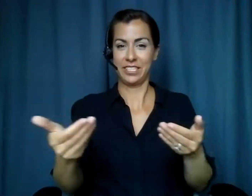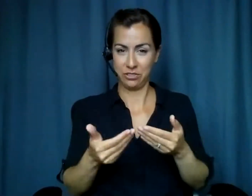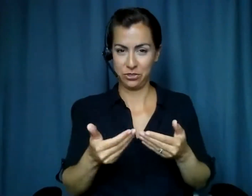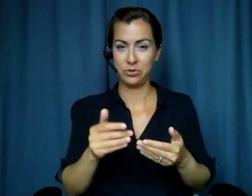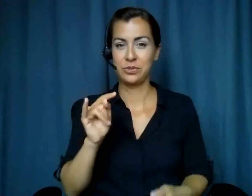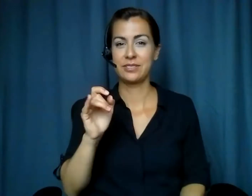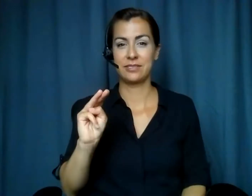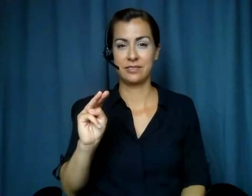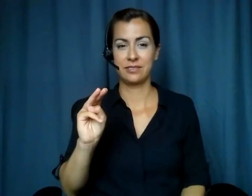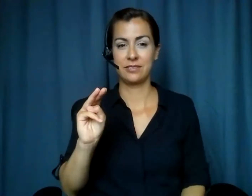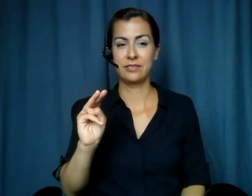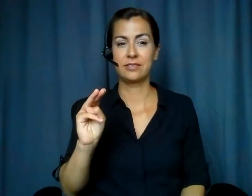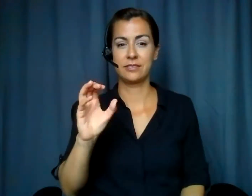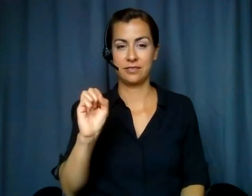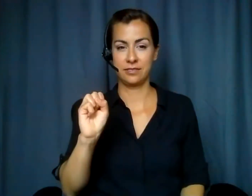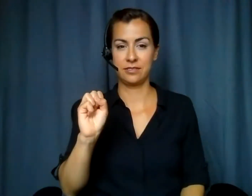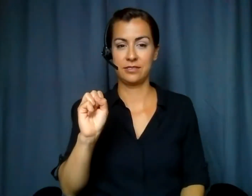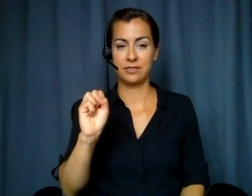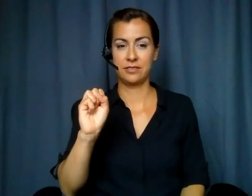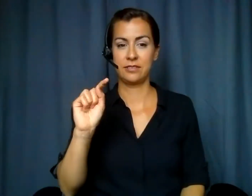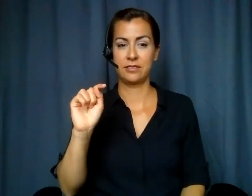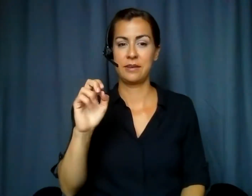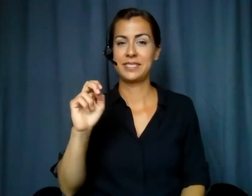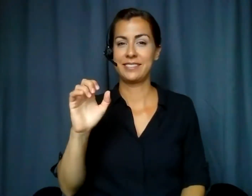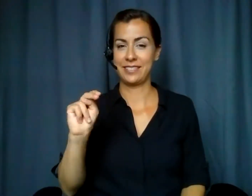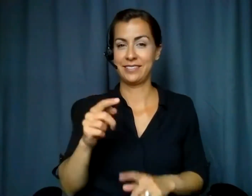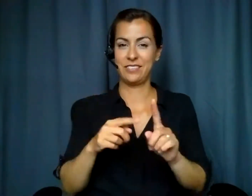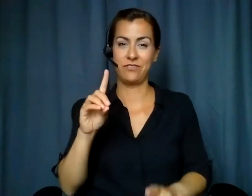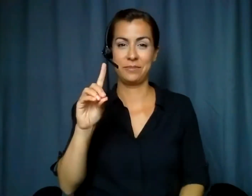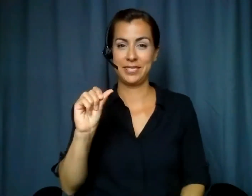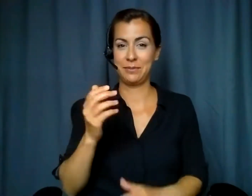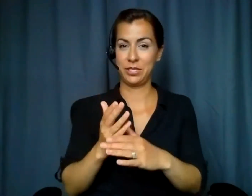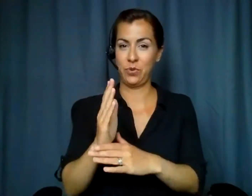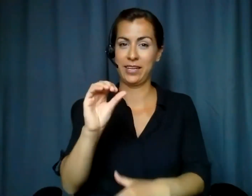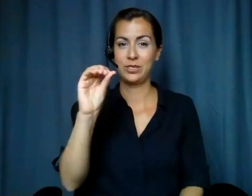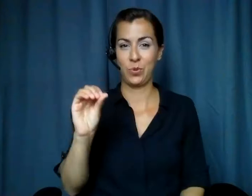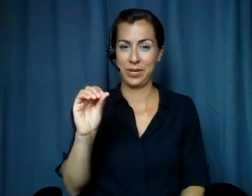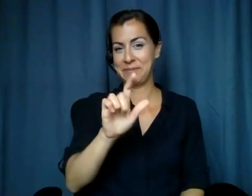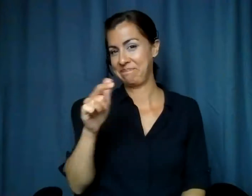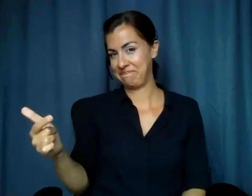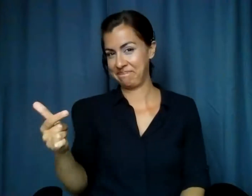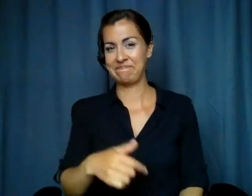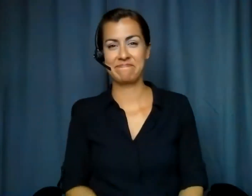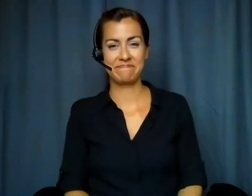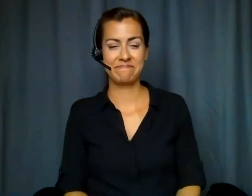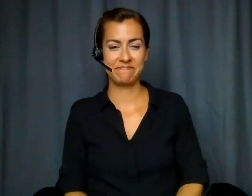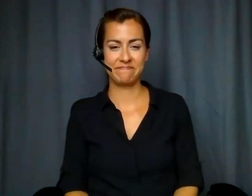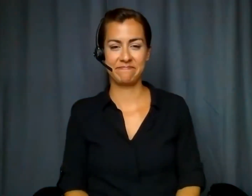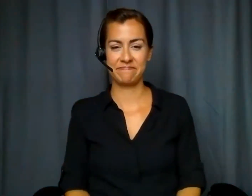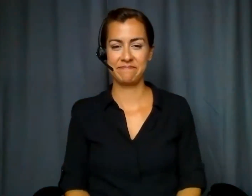Another important law is the Voting Rights Act which says that people, anyone with or without a disability, can have a person